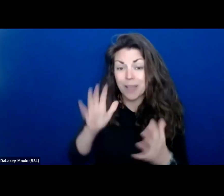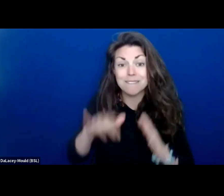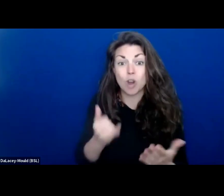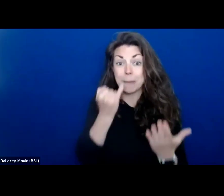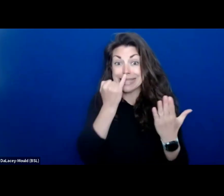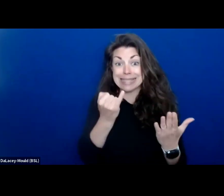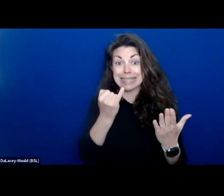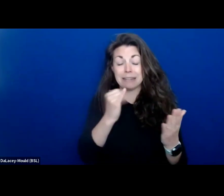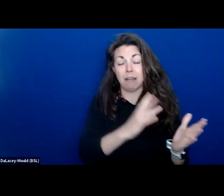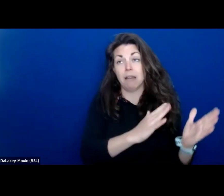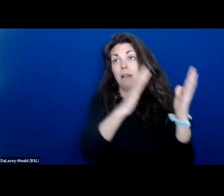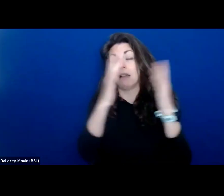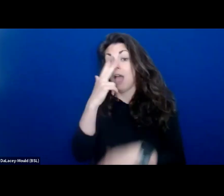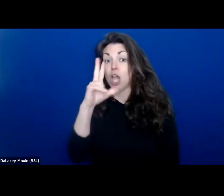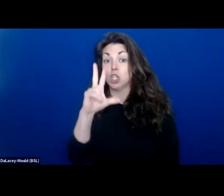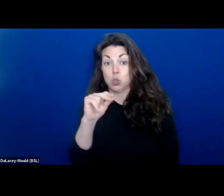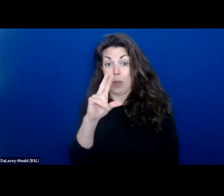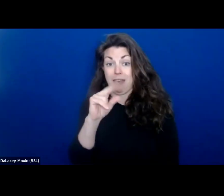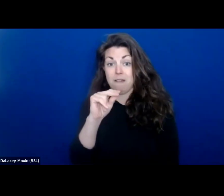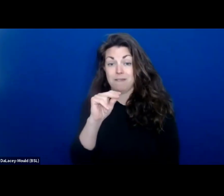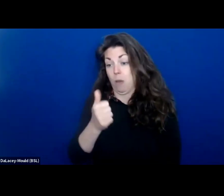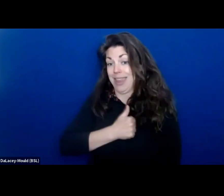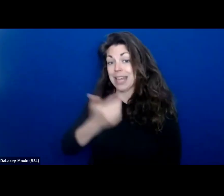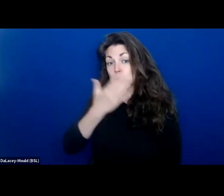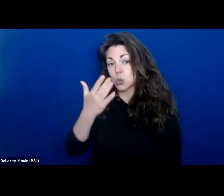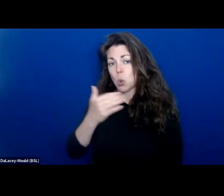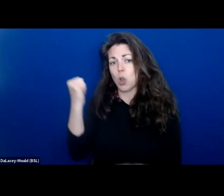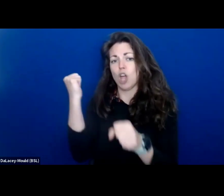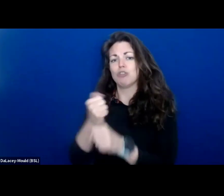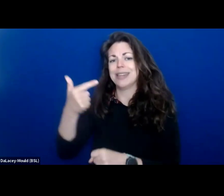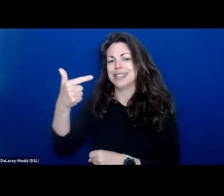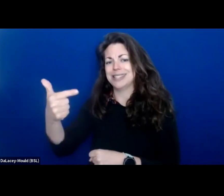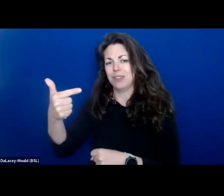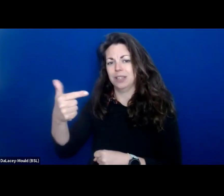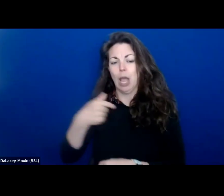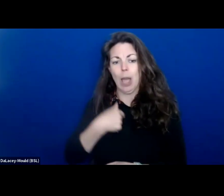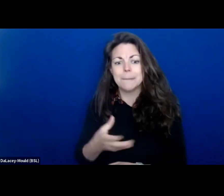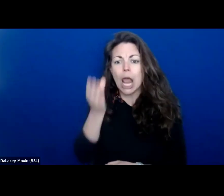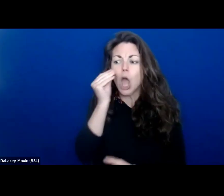which is grade seven in Canada, I learnt what the United Nations was in social studies class.